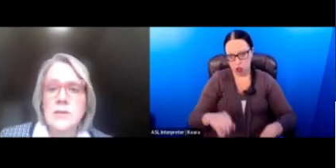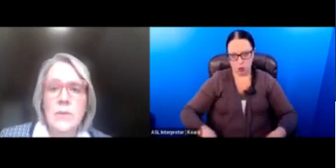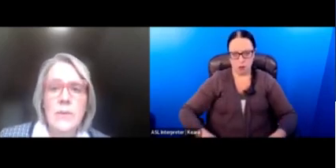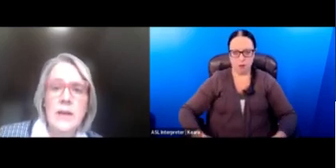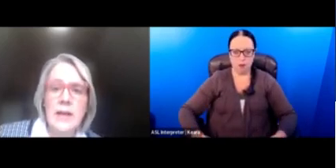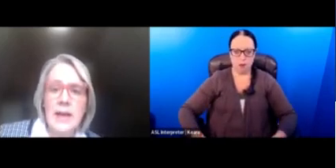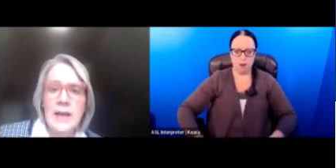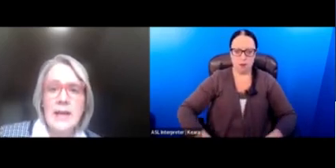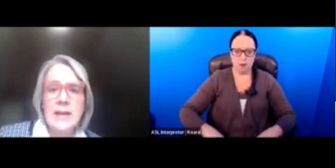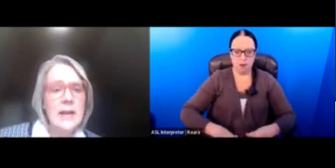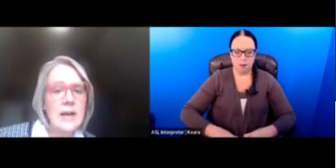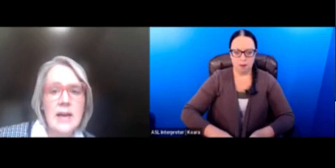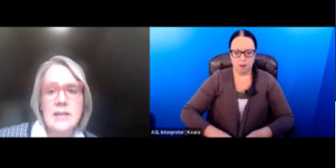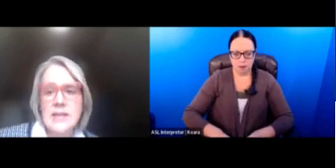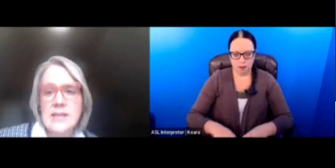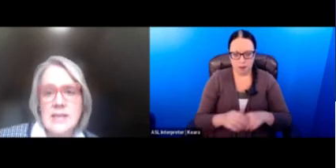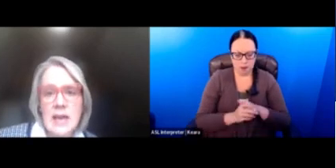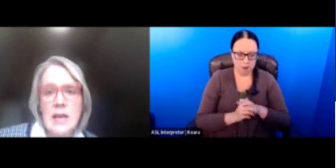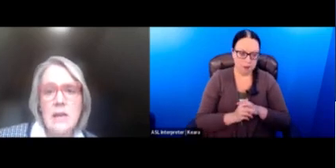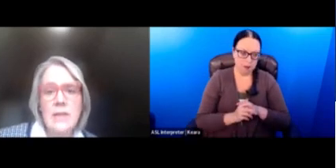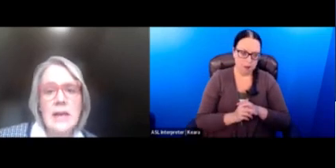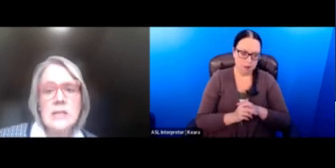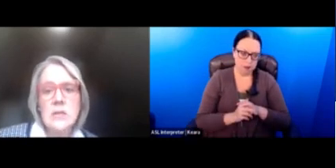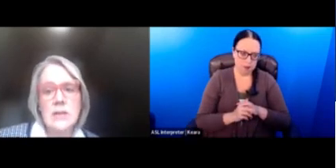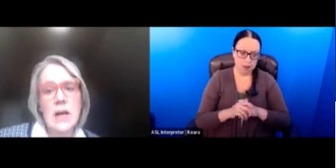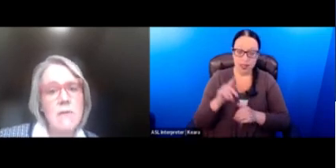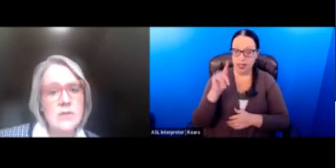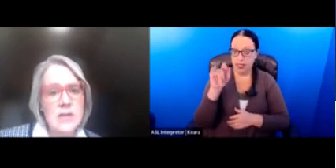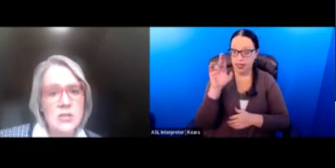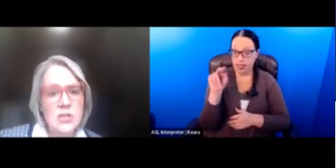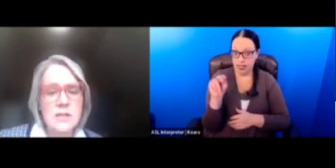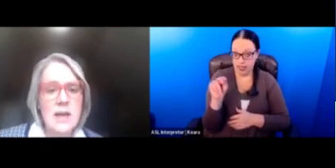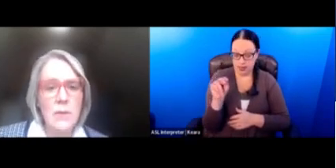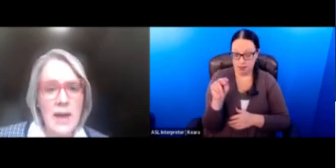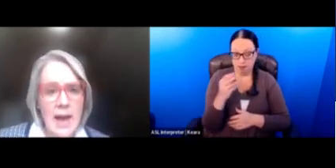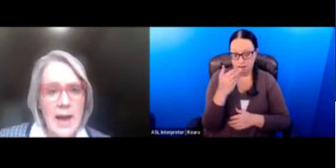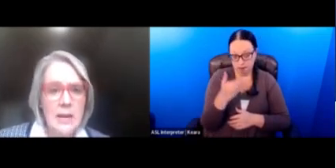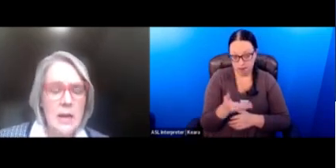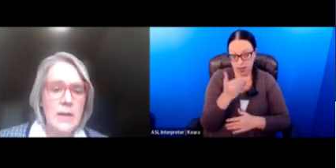Shannon Nehus: So, and in Tennessee, these are the conversations that we had. And